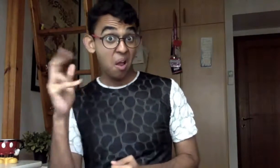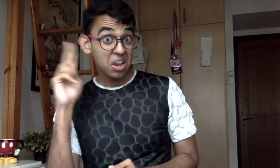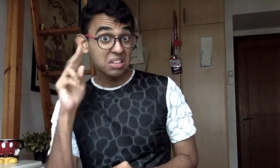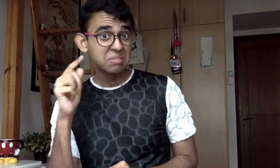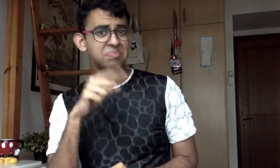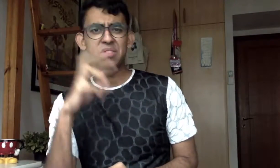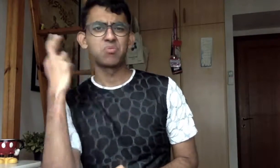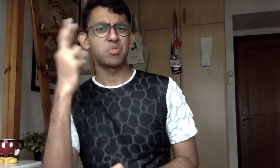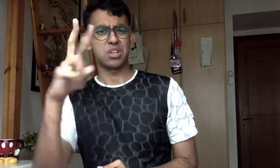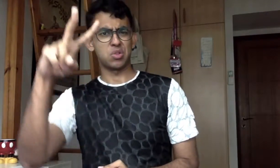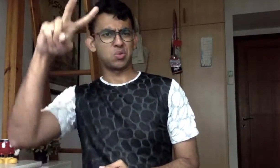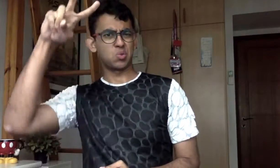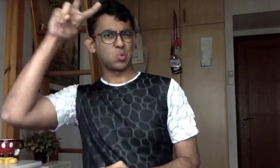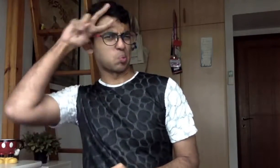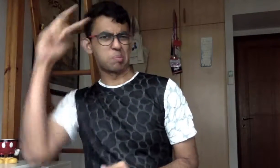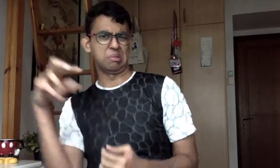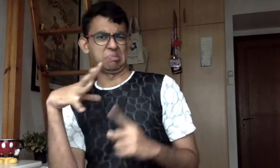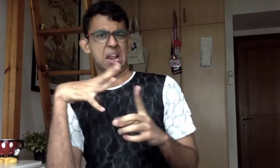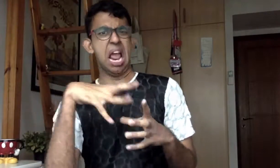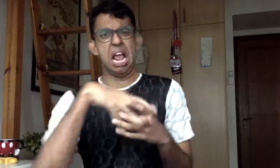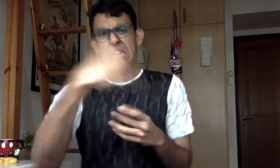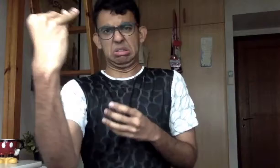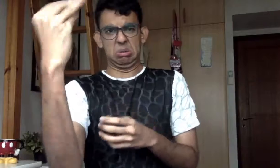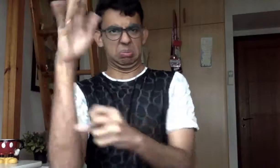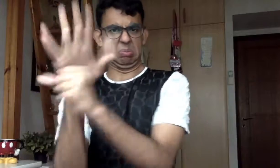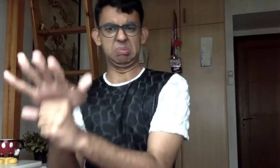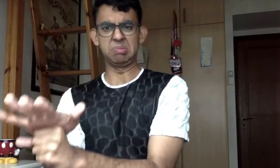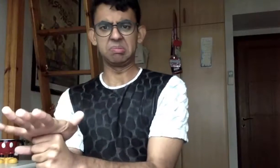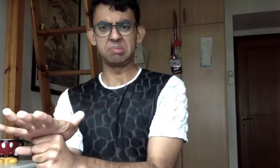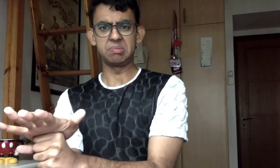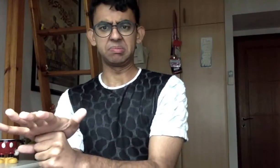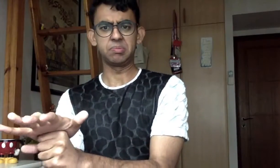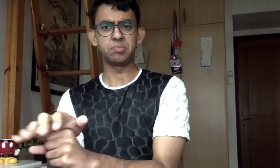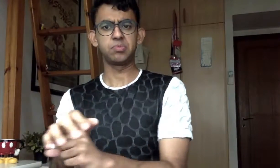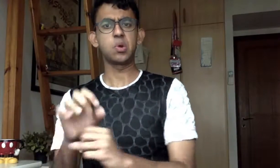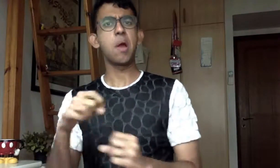Not being able to hear is a stupid reason to be excluded and discriminated against.